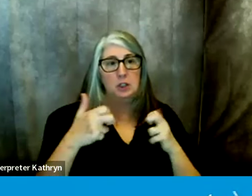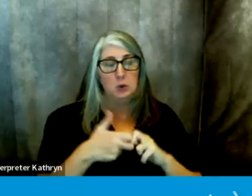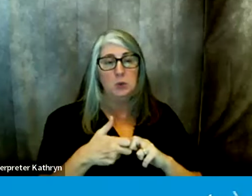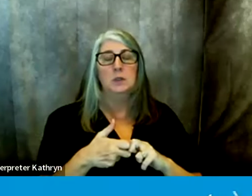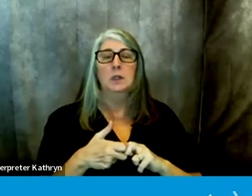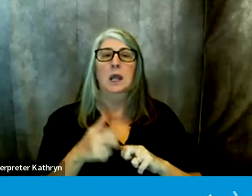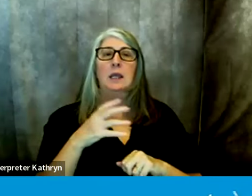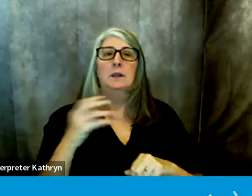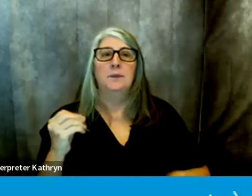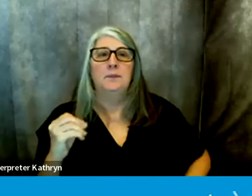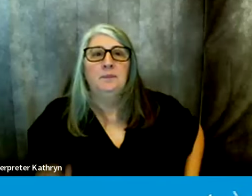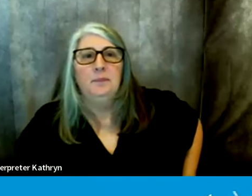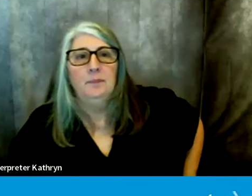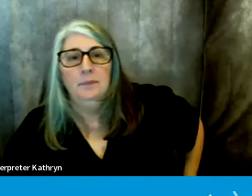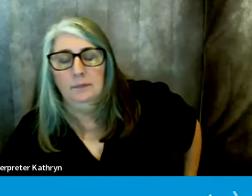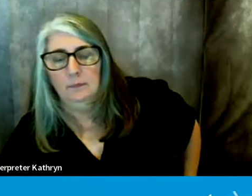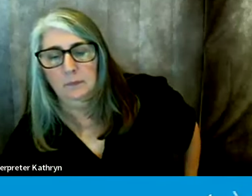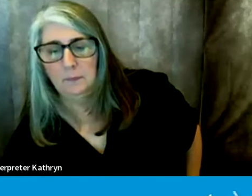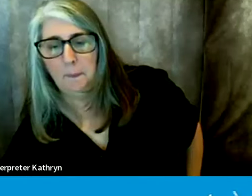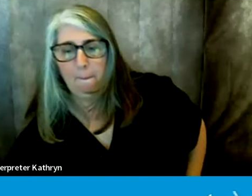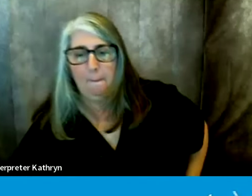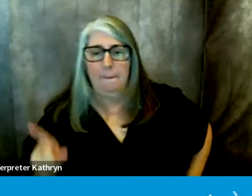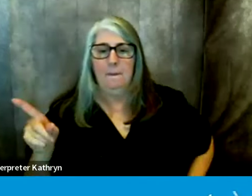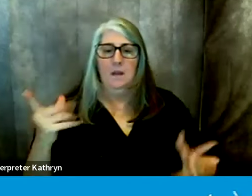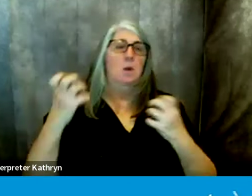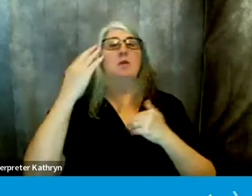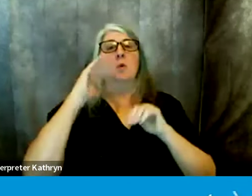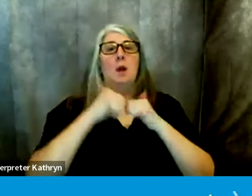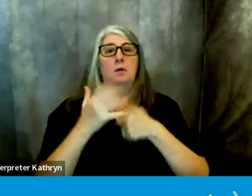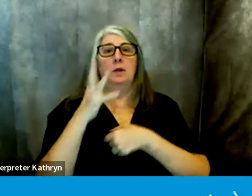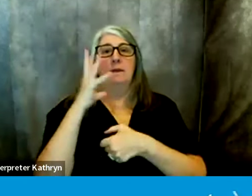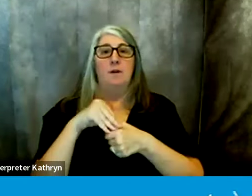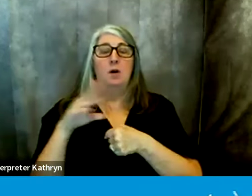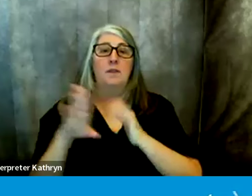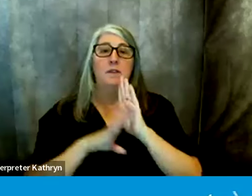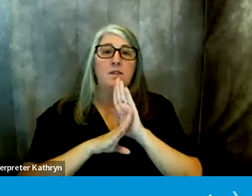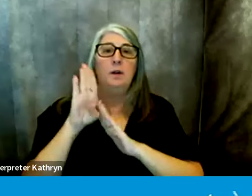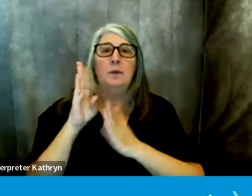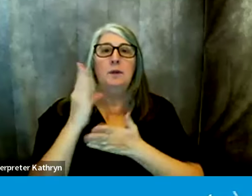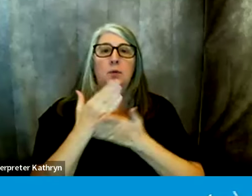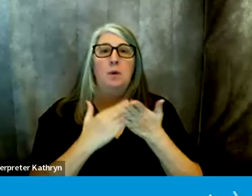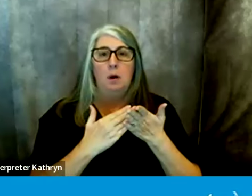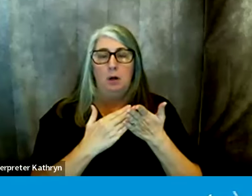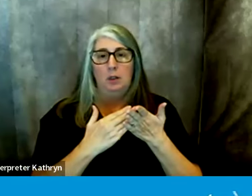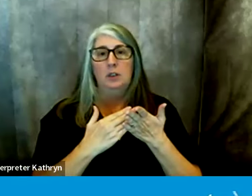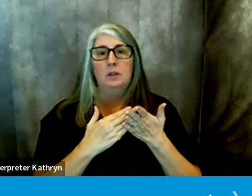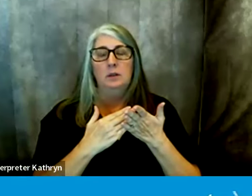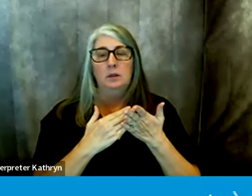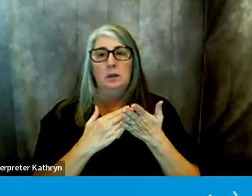and he wants to know how he can get involved in the developmental part of the technology.